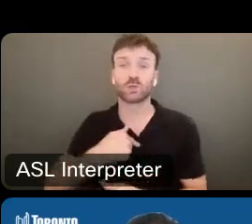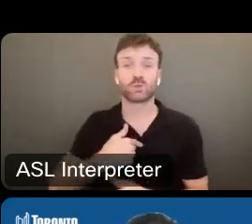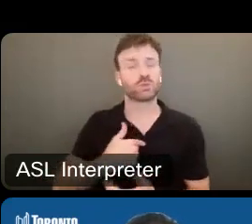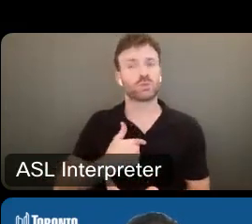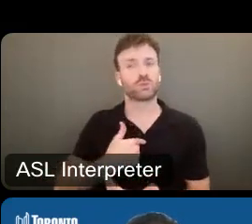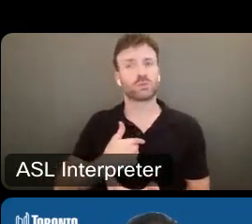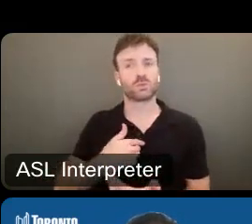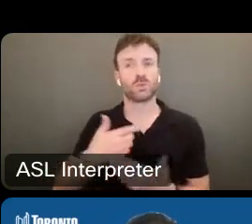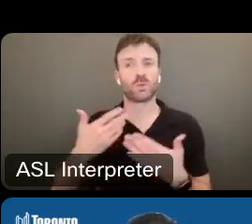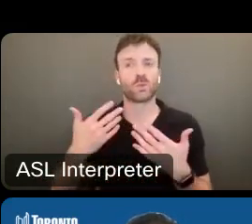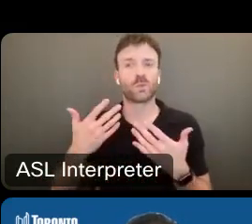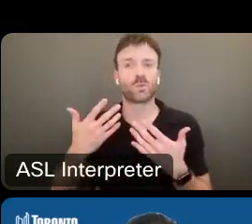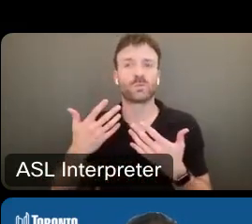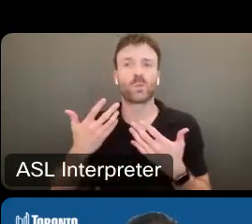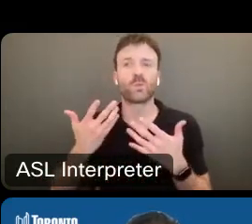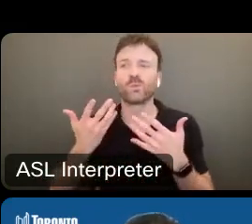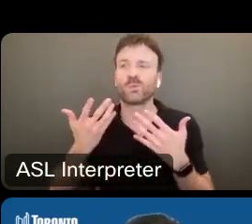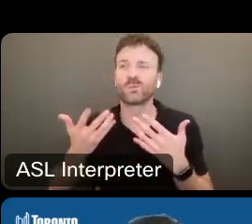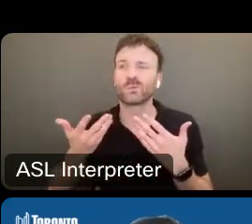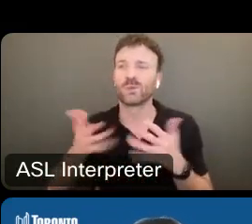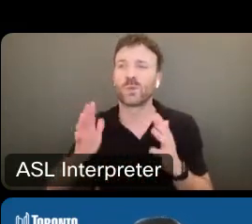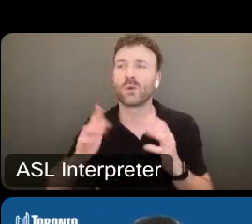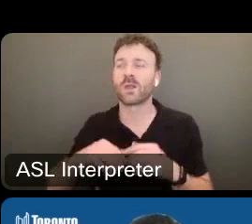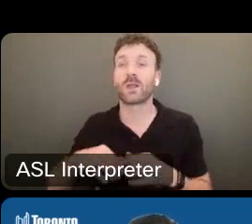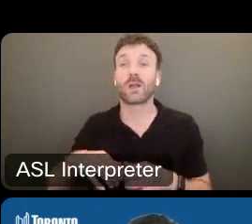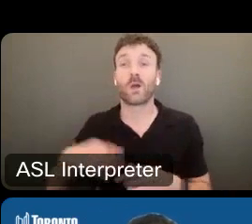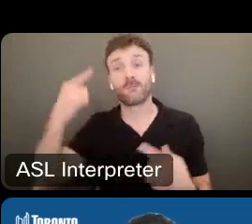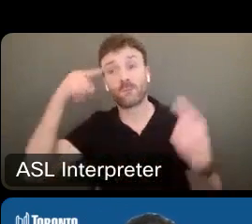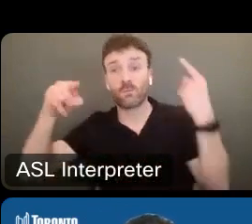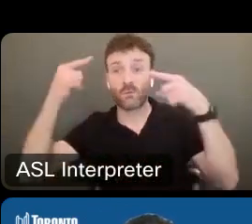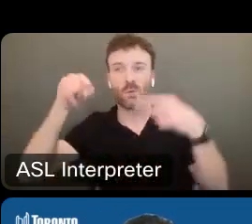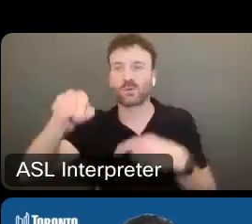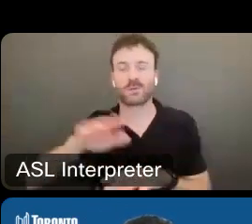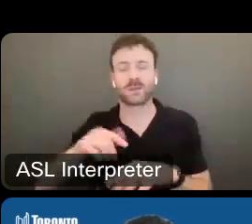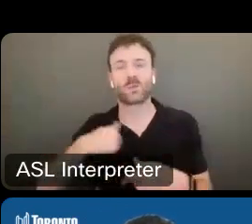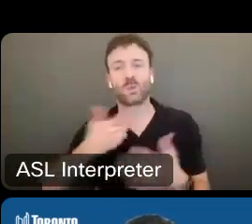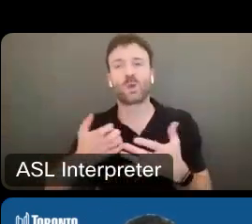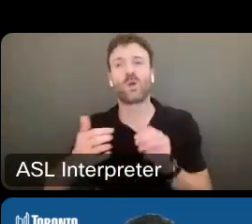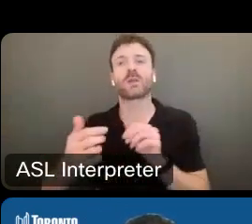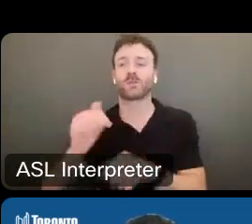trying to just do things for you, but rather to be doing things with you and really engaging